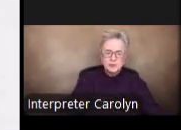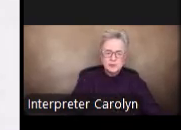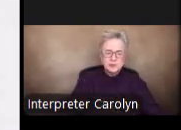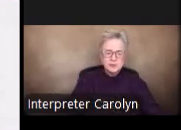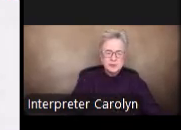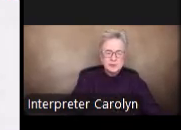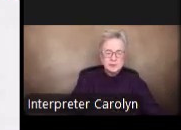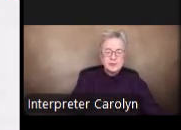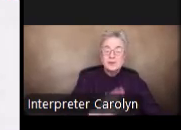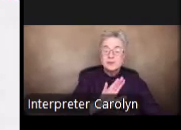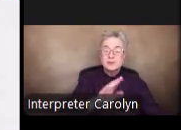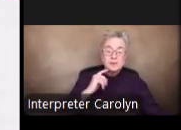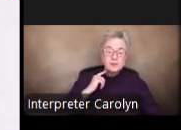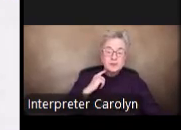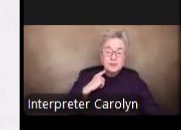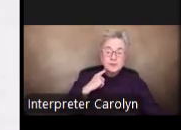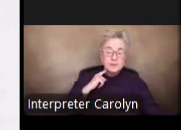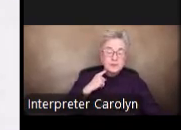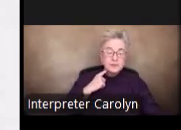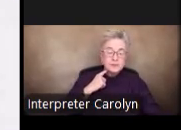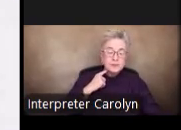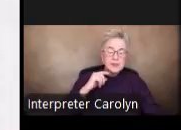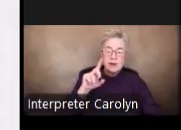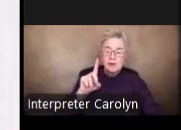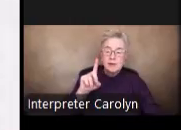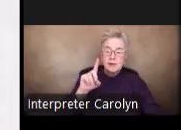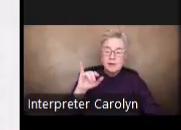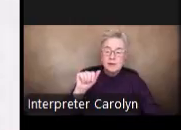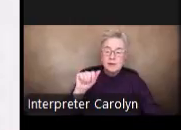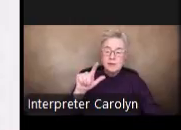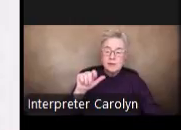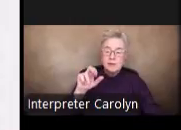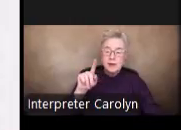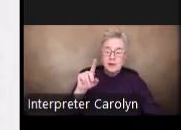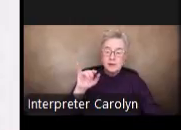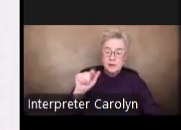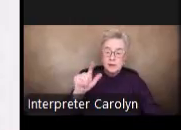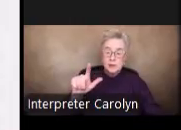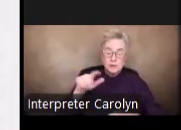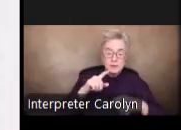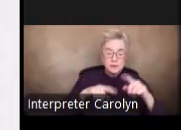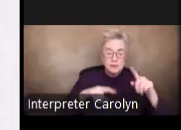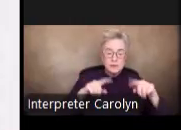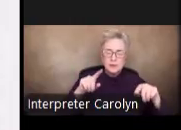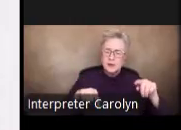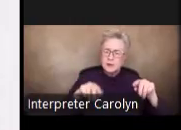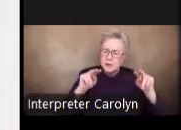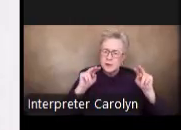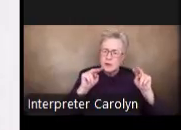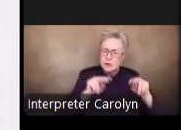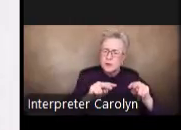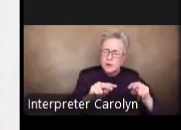and Then accent and dialectical variations. Look at these as